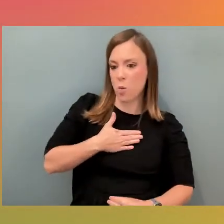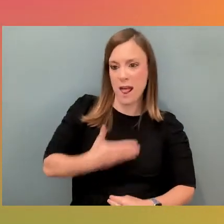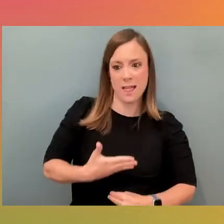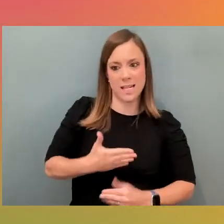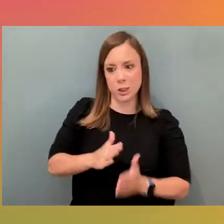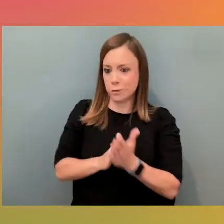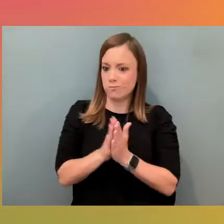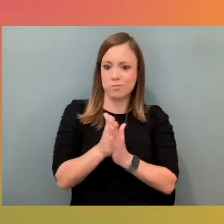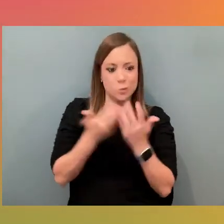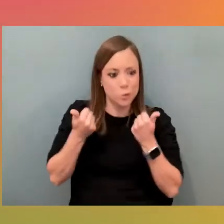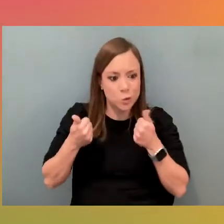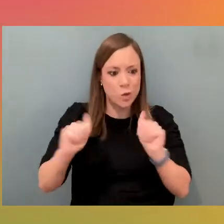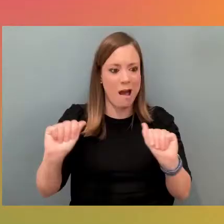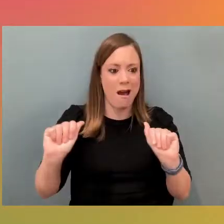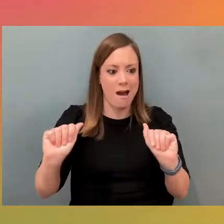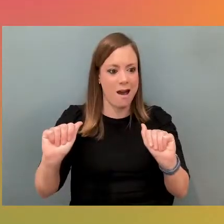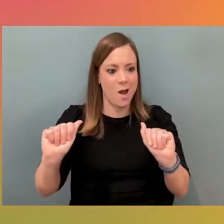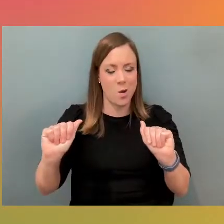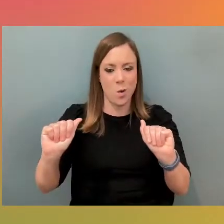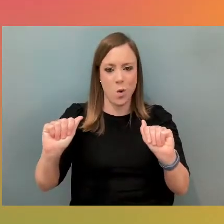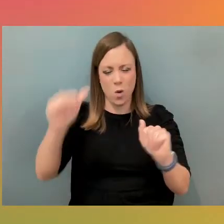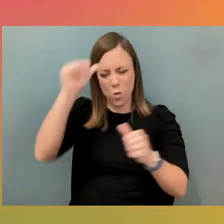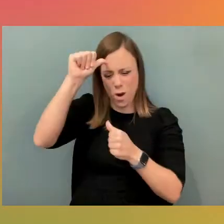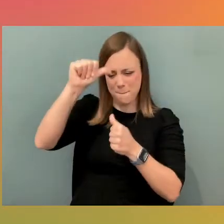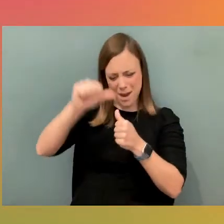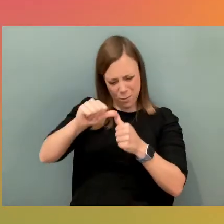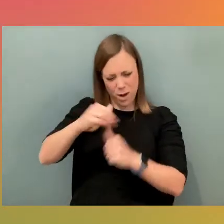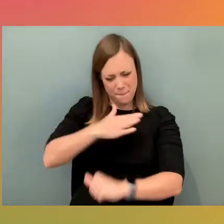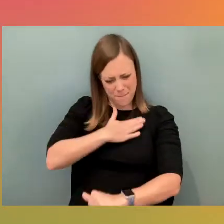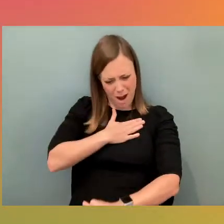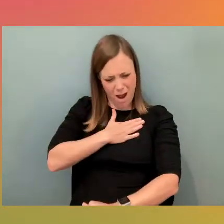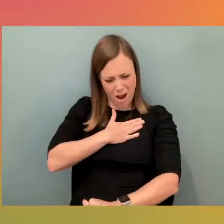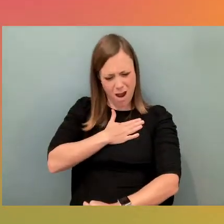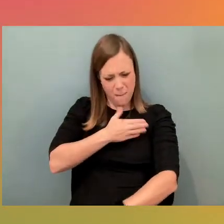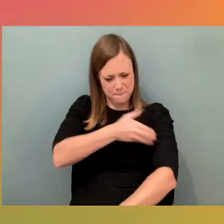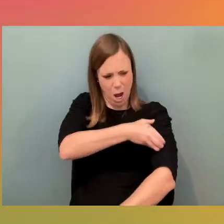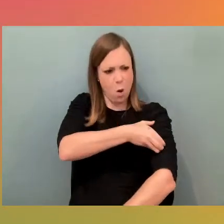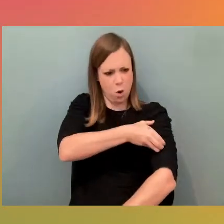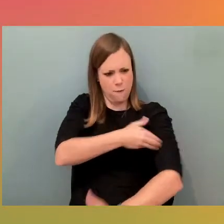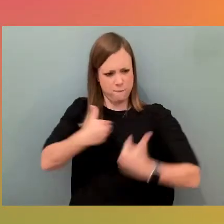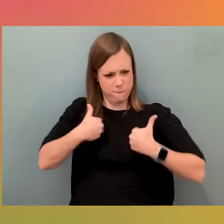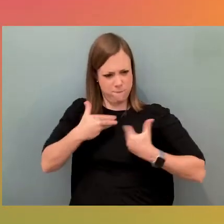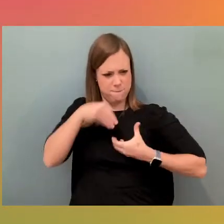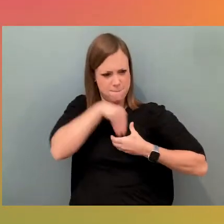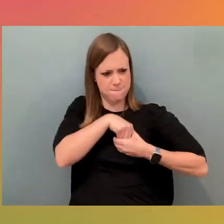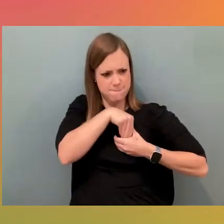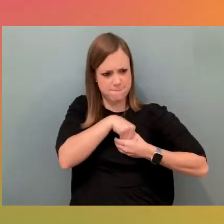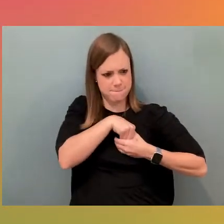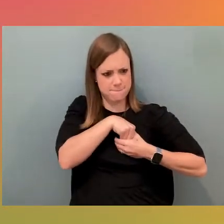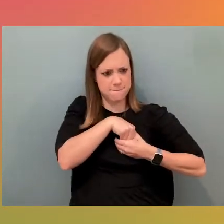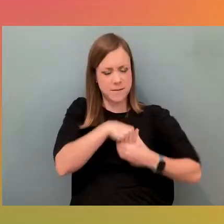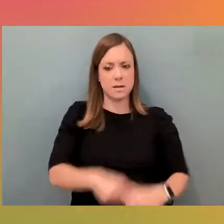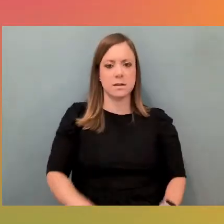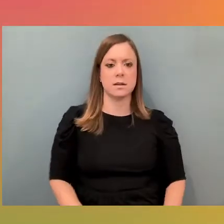GENEROUS HEART OR BEING WILLING TO TAKE A LEAP, OR REMEMBERING